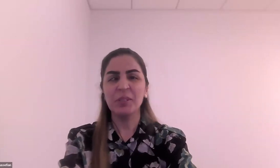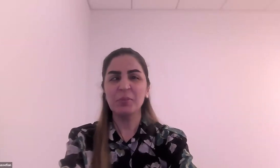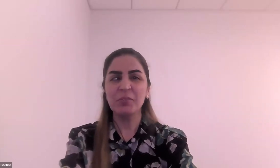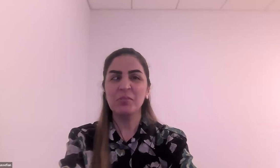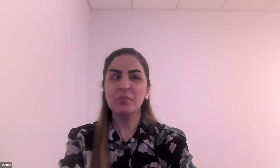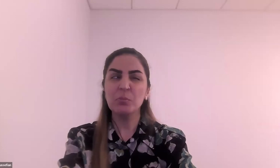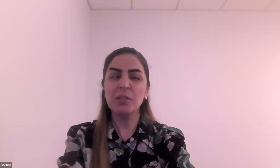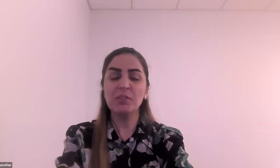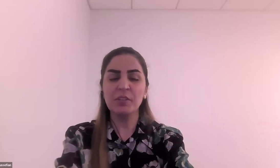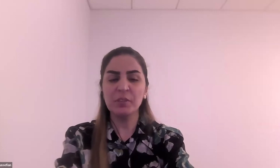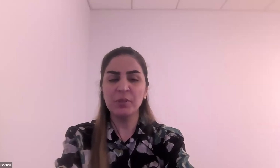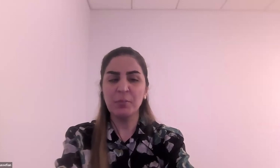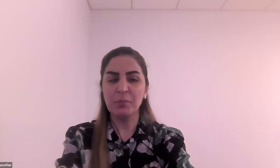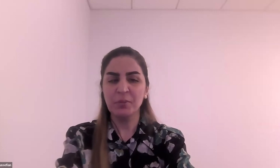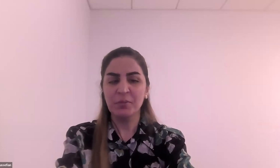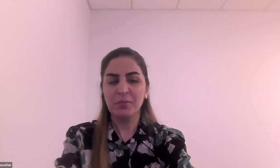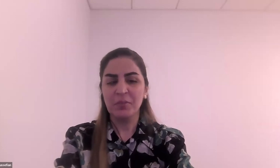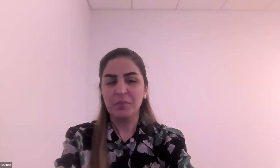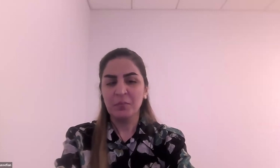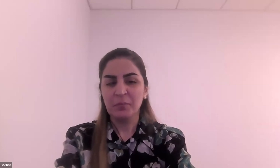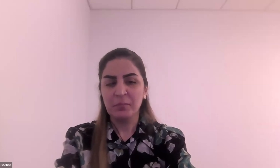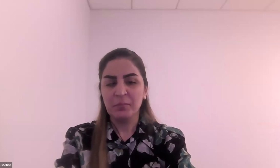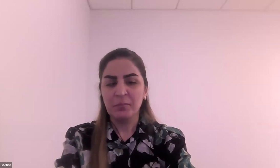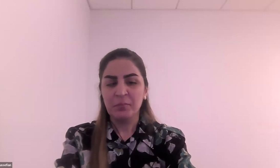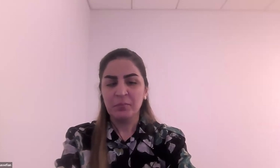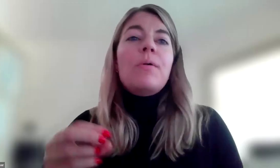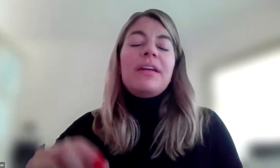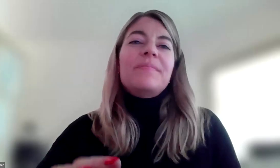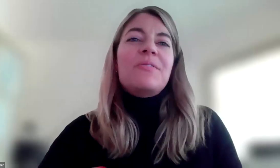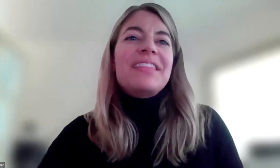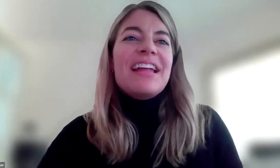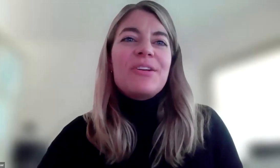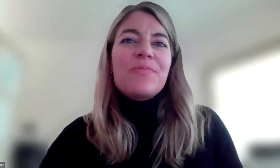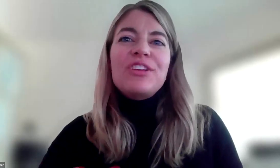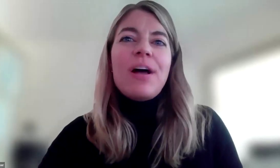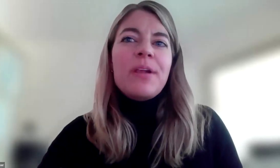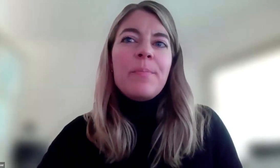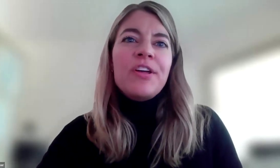free to wrap up. Oh, okay. Thank you. Just wrapping up here, then.